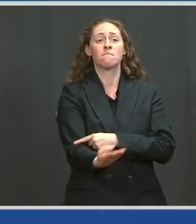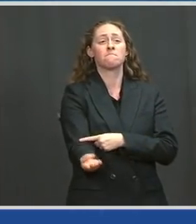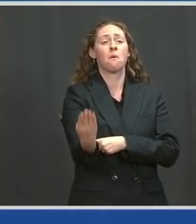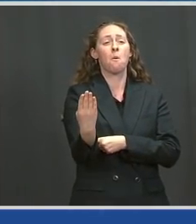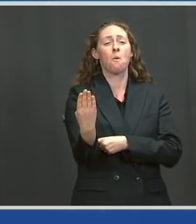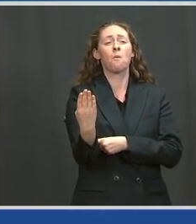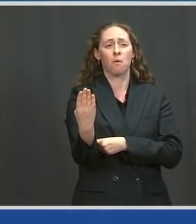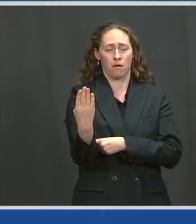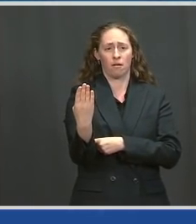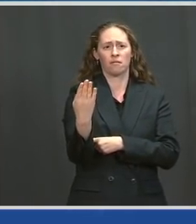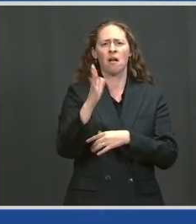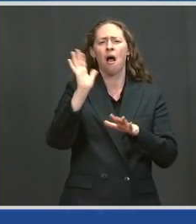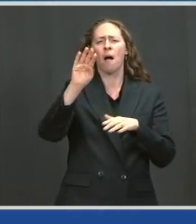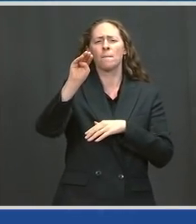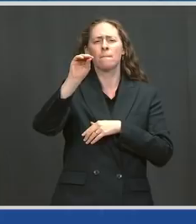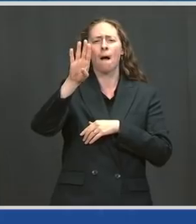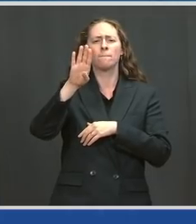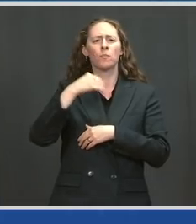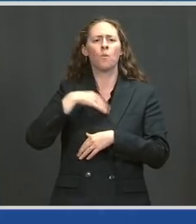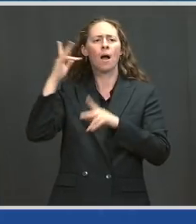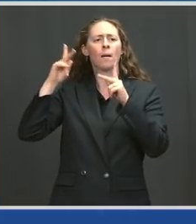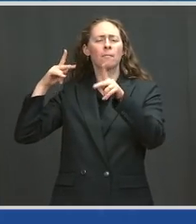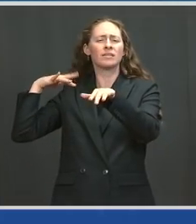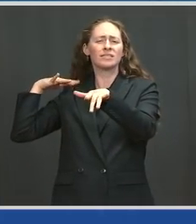Green with torches and guns shooting at will.